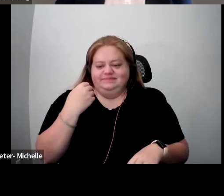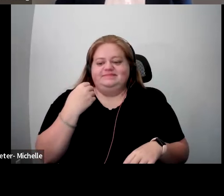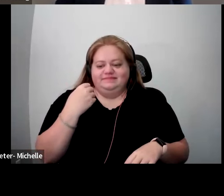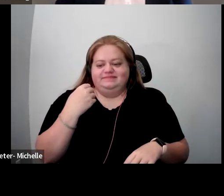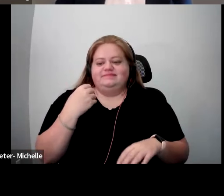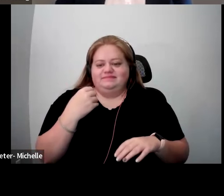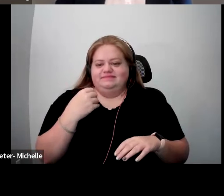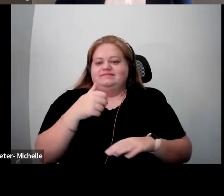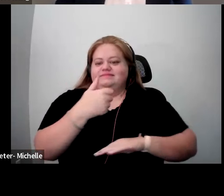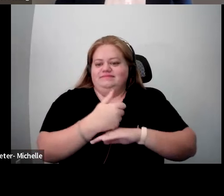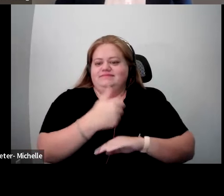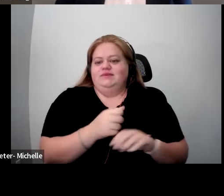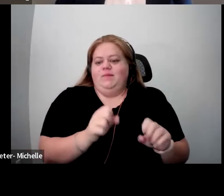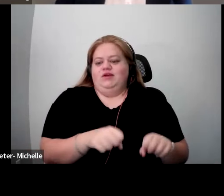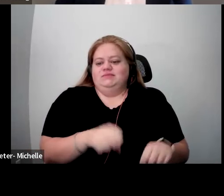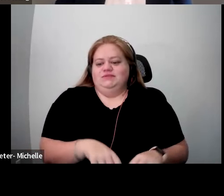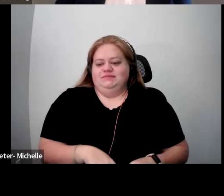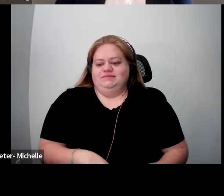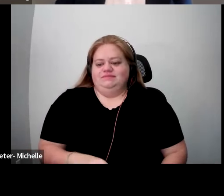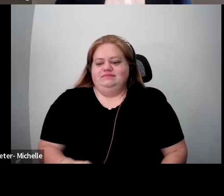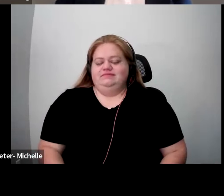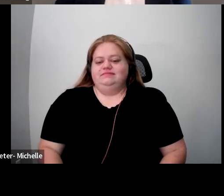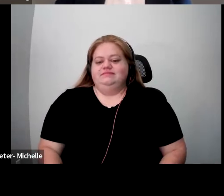So, yeah, I didn't read the whole paper.